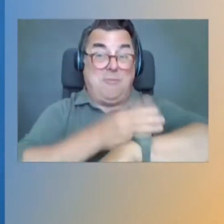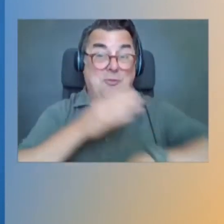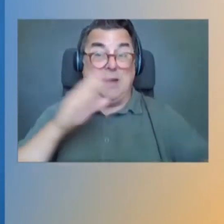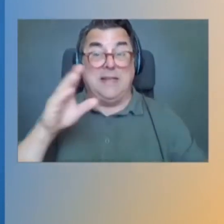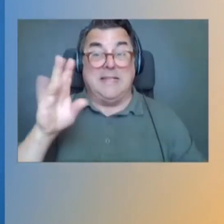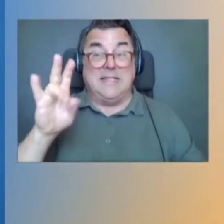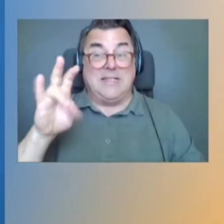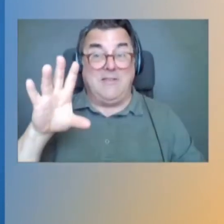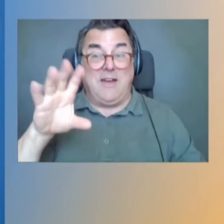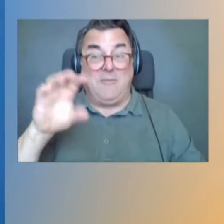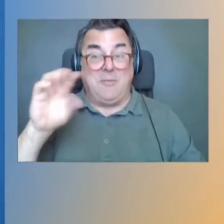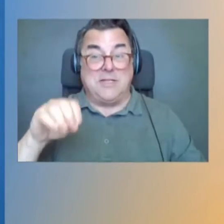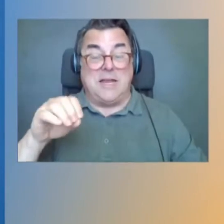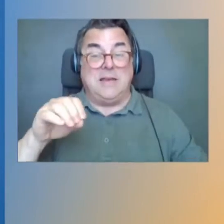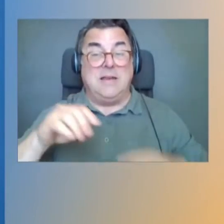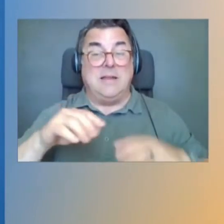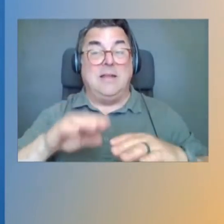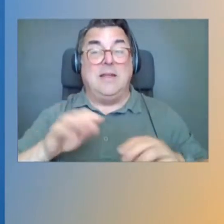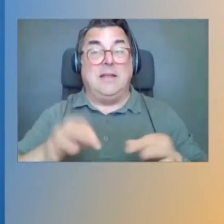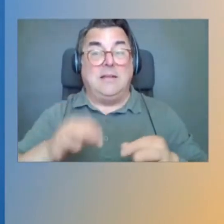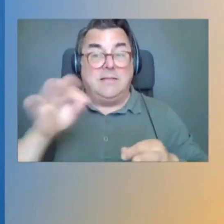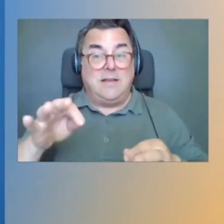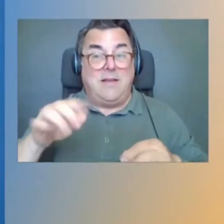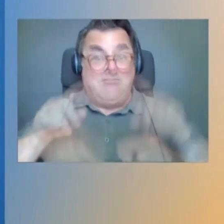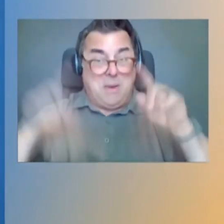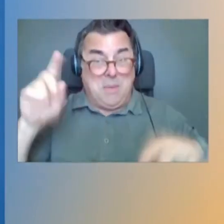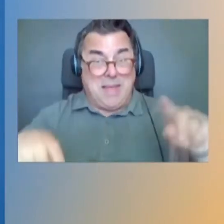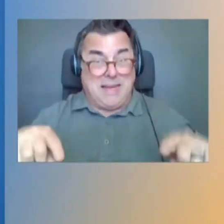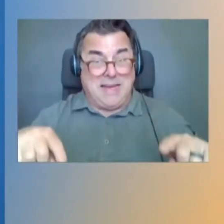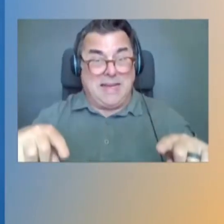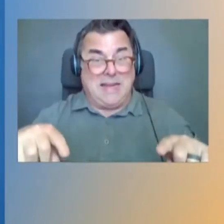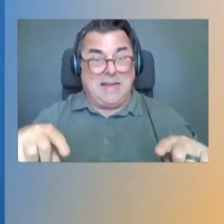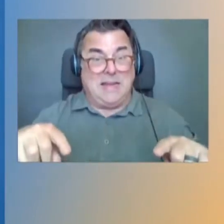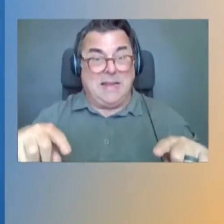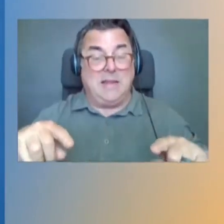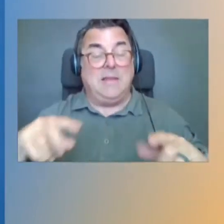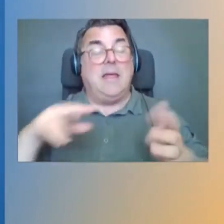and what this results is, is the fact that now these Nitro SSDs can deliver